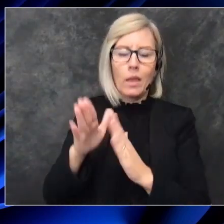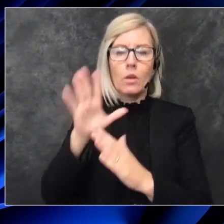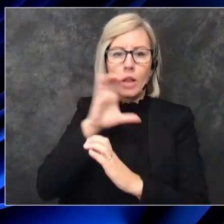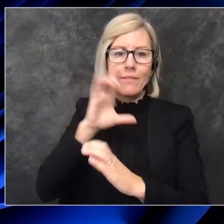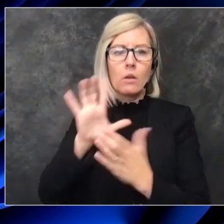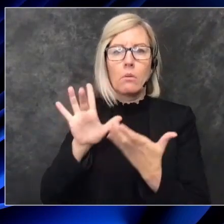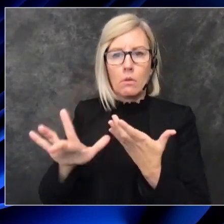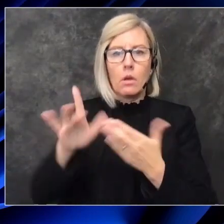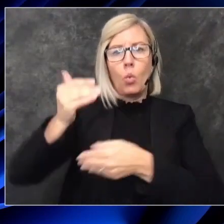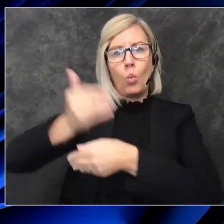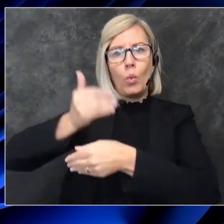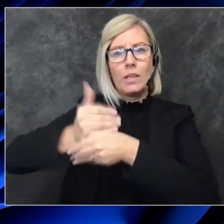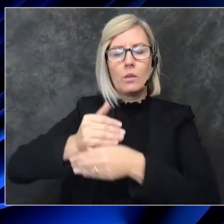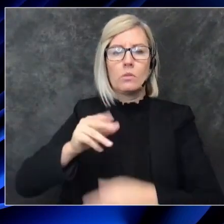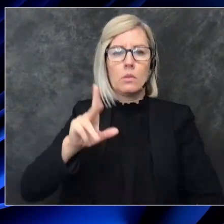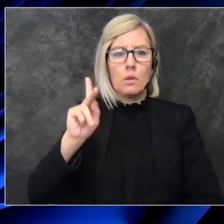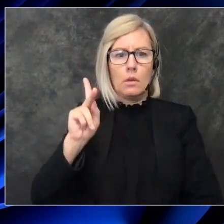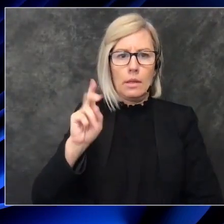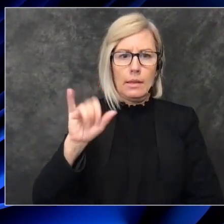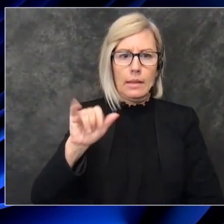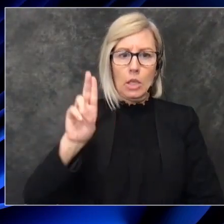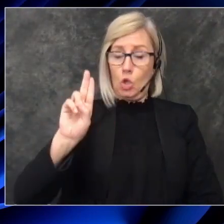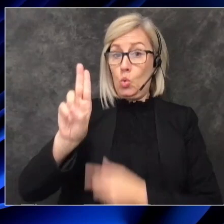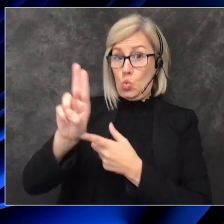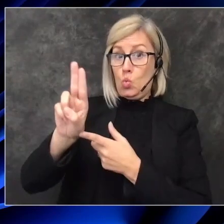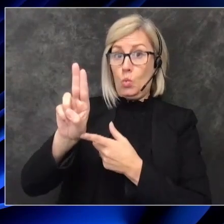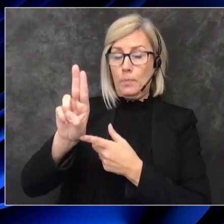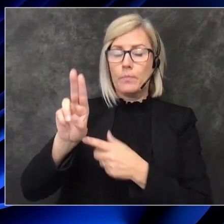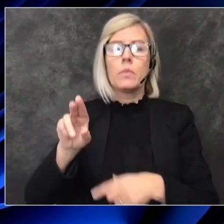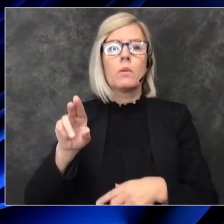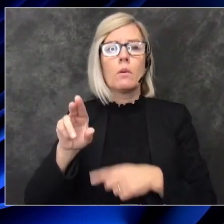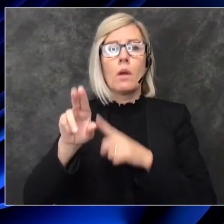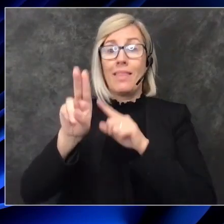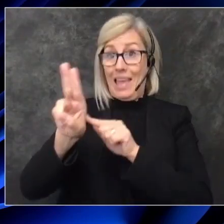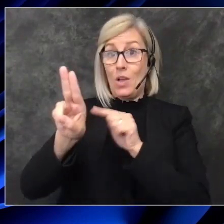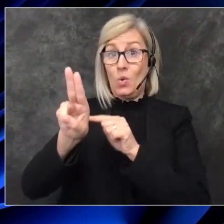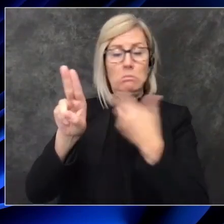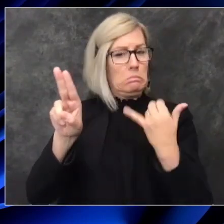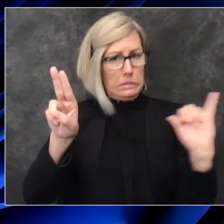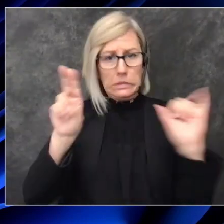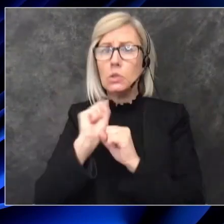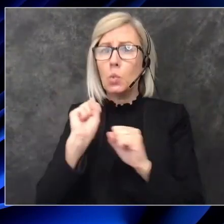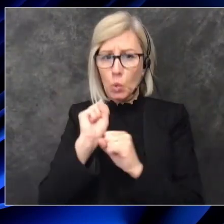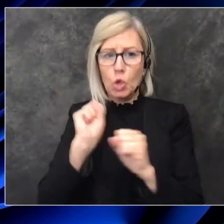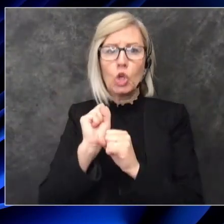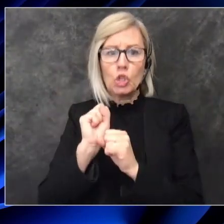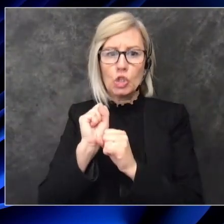the Windows key + “U”. And guess what? When you see you still works. It takes you right to this accessibility